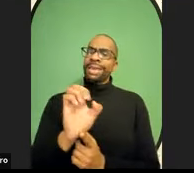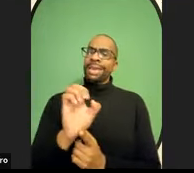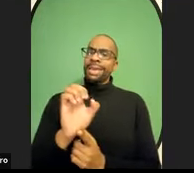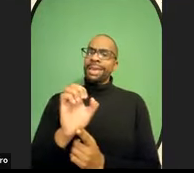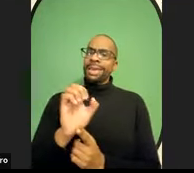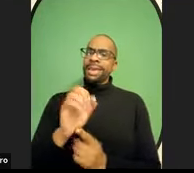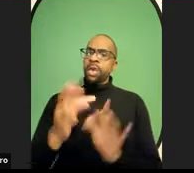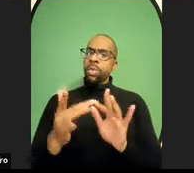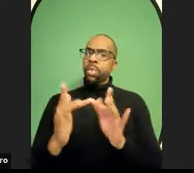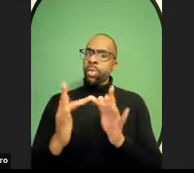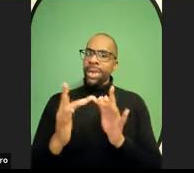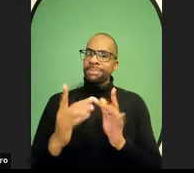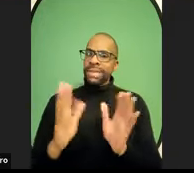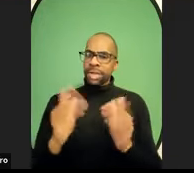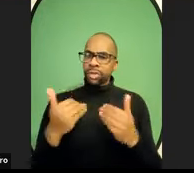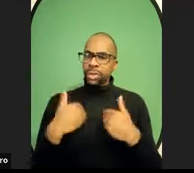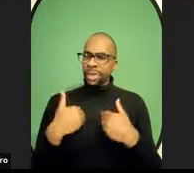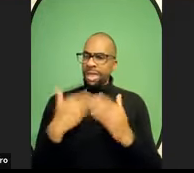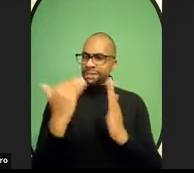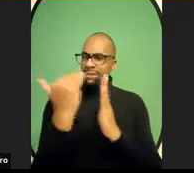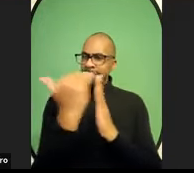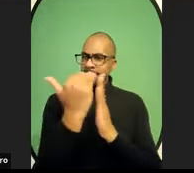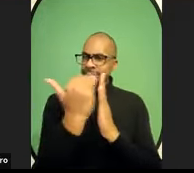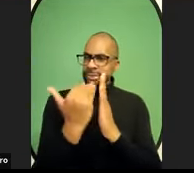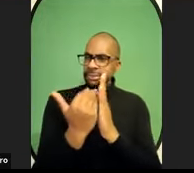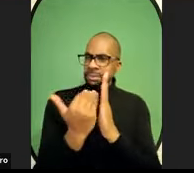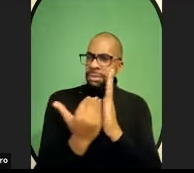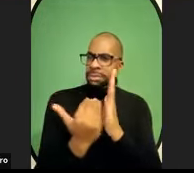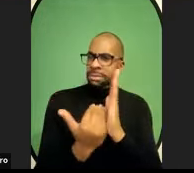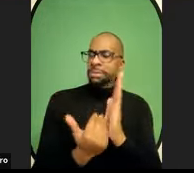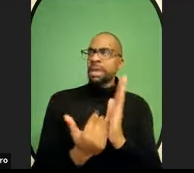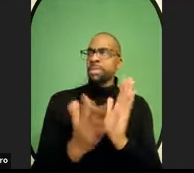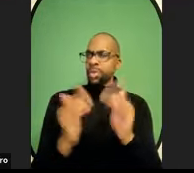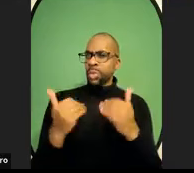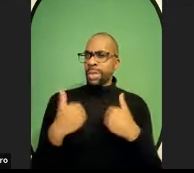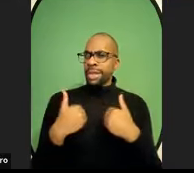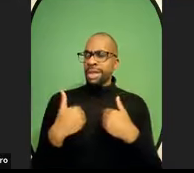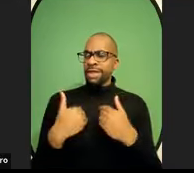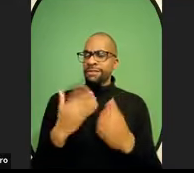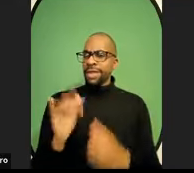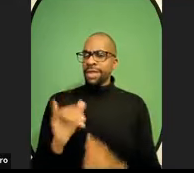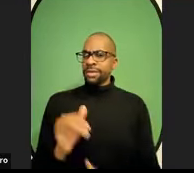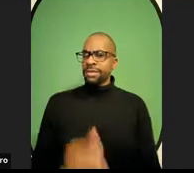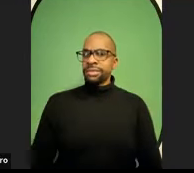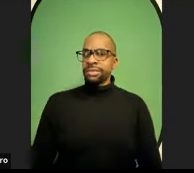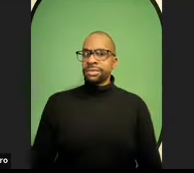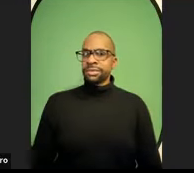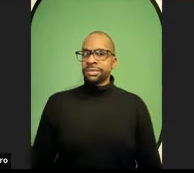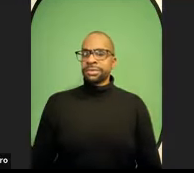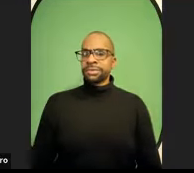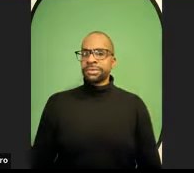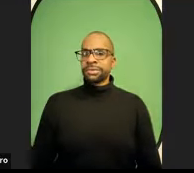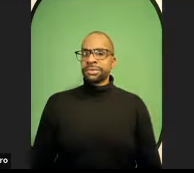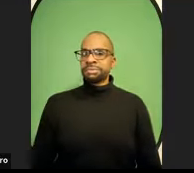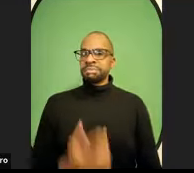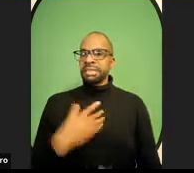Okay, um, is there a place on the do a website where I mean, all these policies, you know they all these policies, you know, they require certain shifts and changes as.